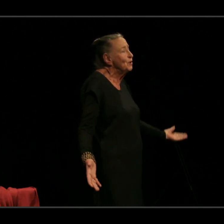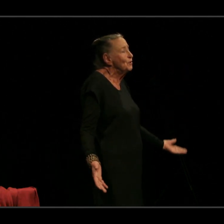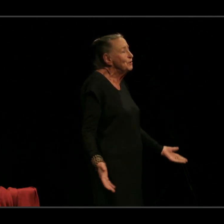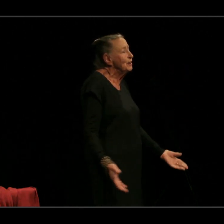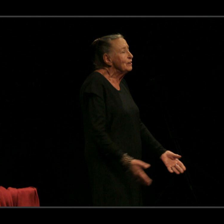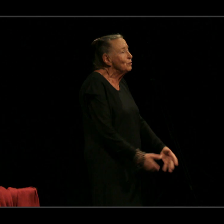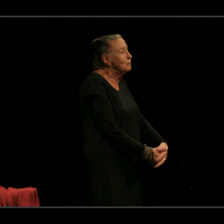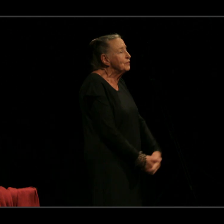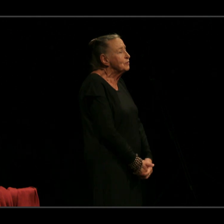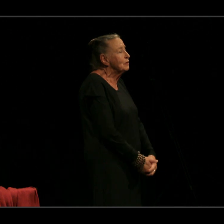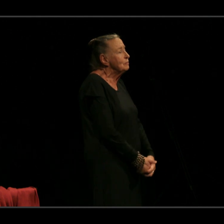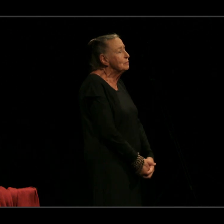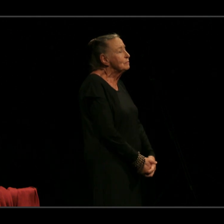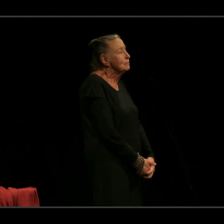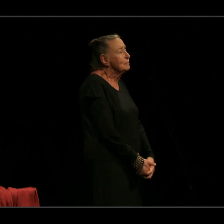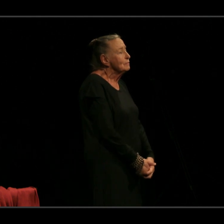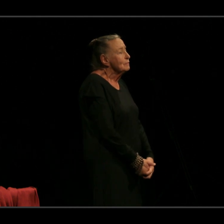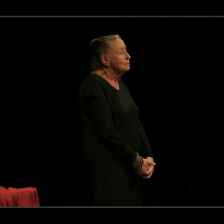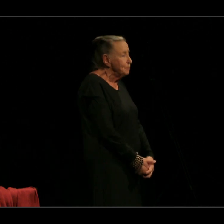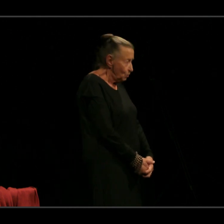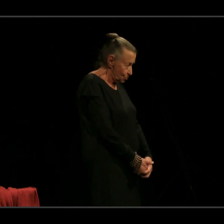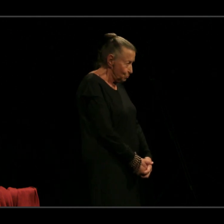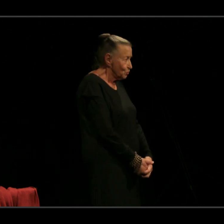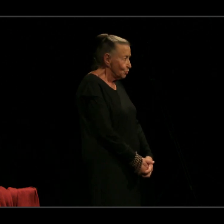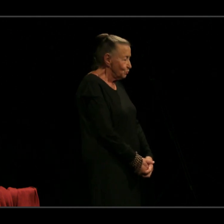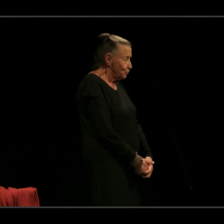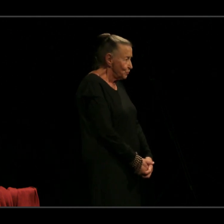saturates the air. The bigos was ready.